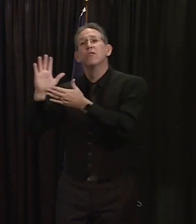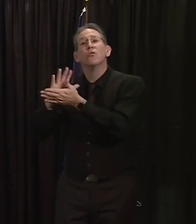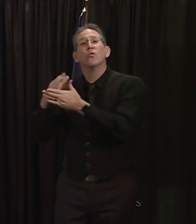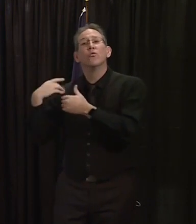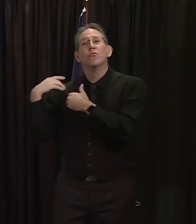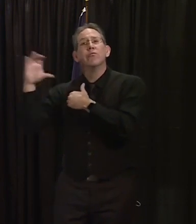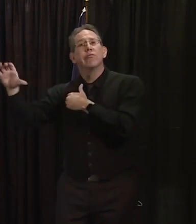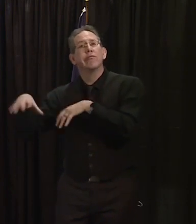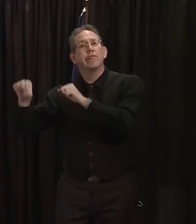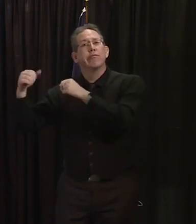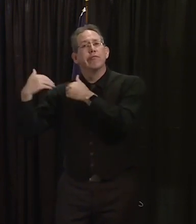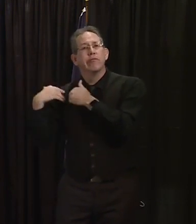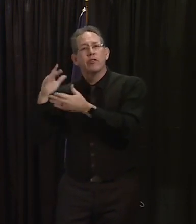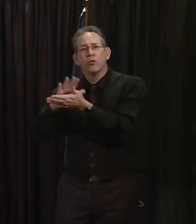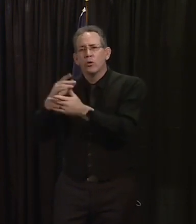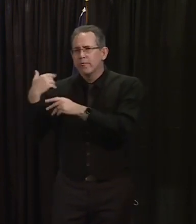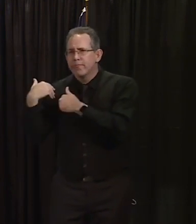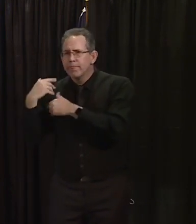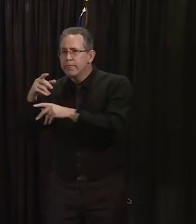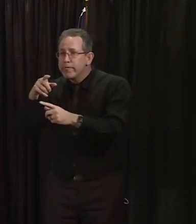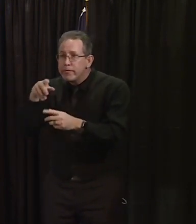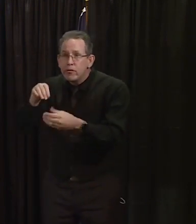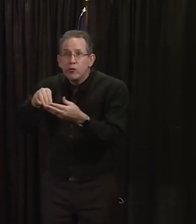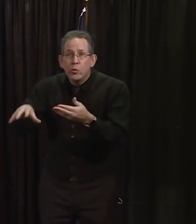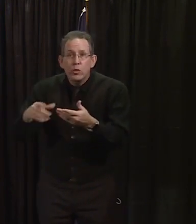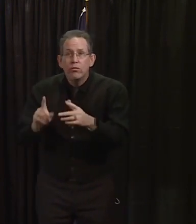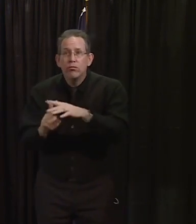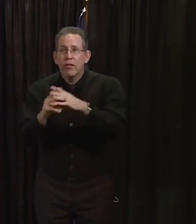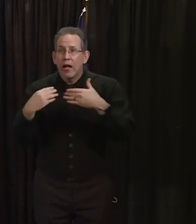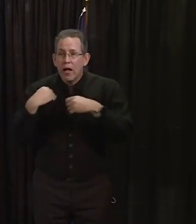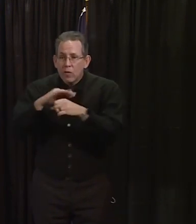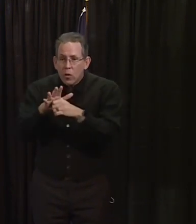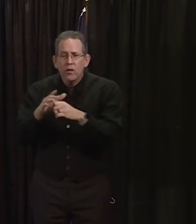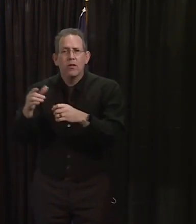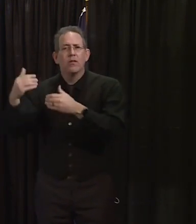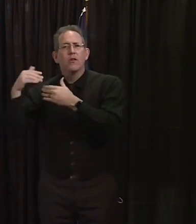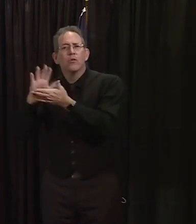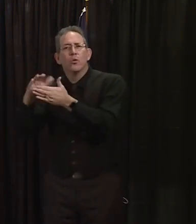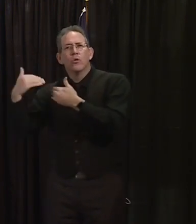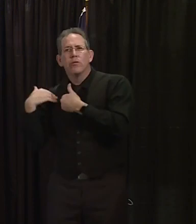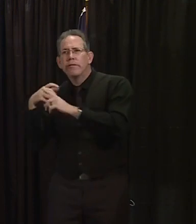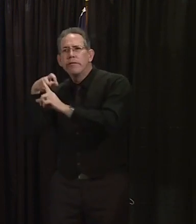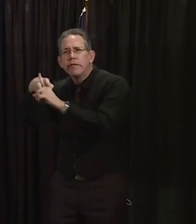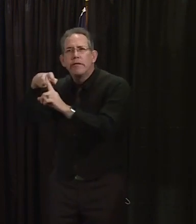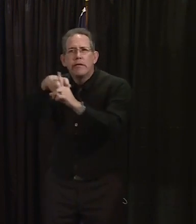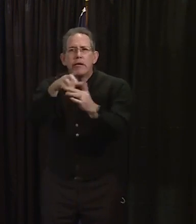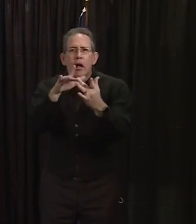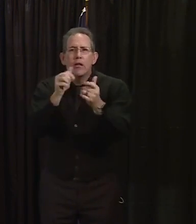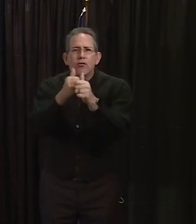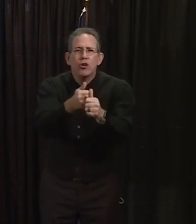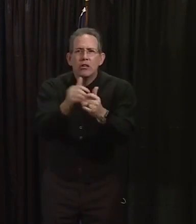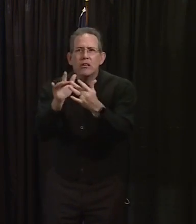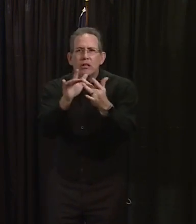was effective pre ah micron but it no longer is as effective as it once was.